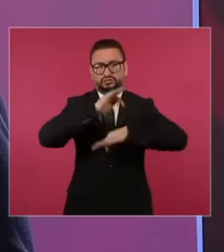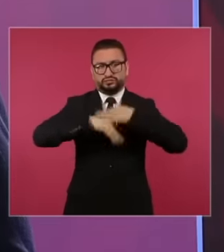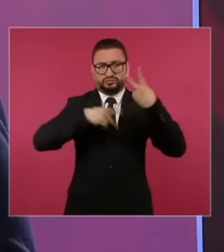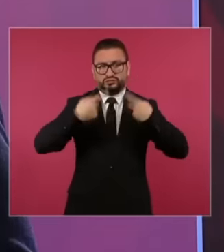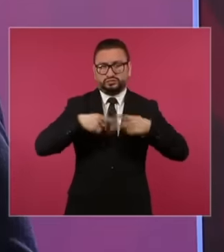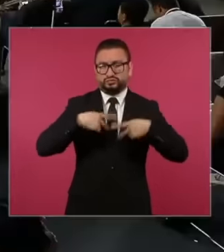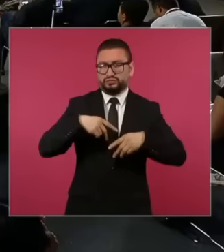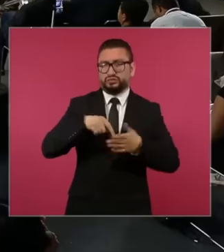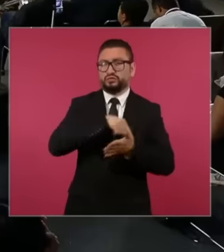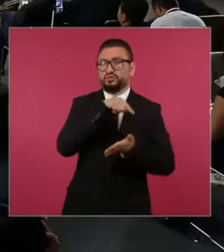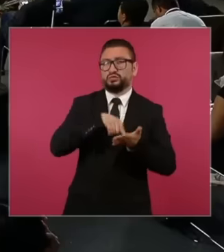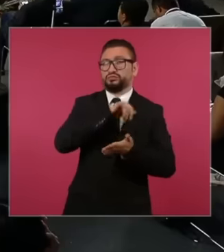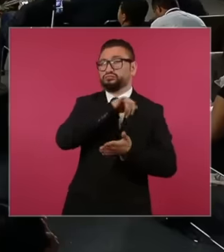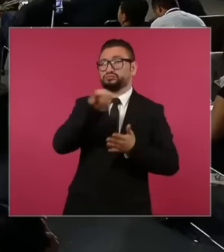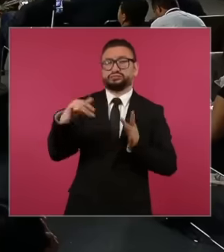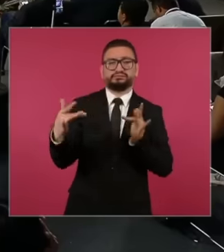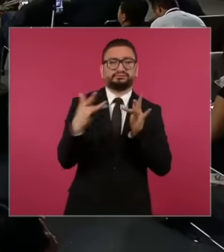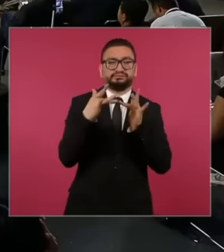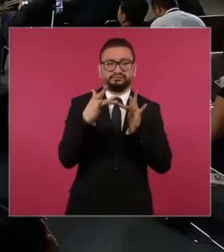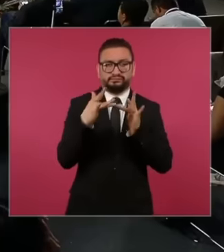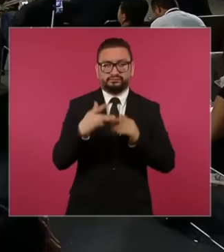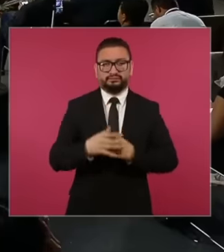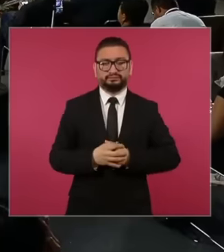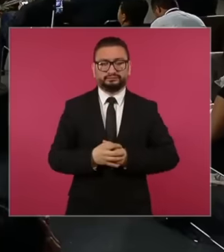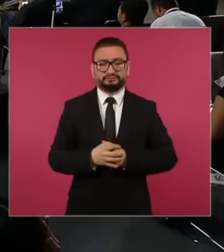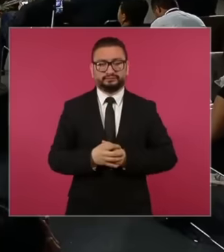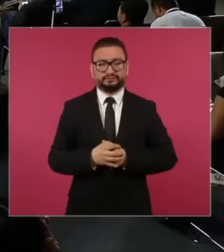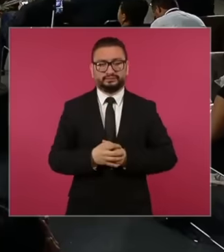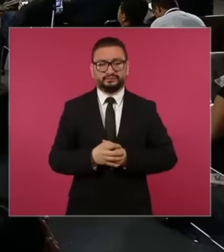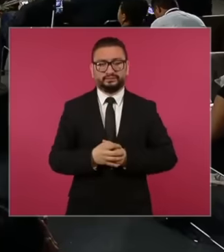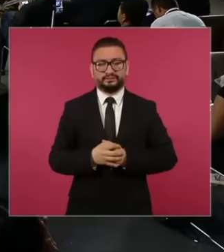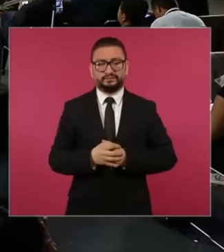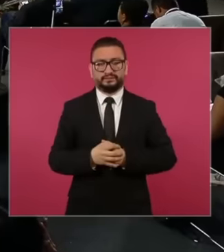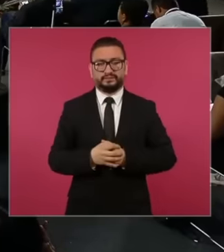and connect them eh Now, below we will present a video and then David Pantoja